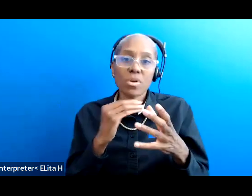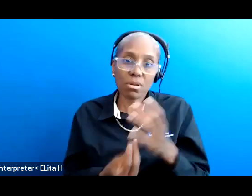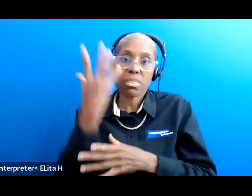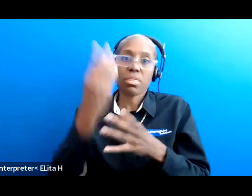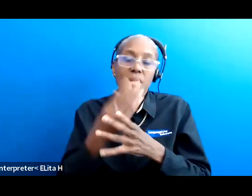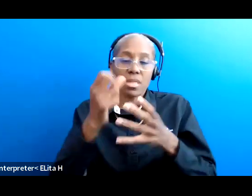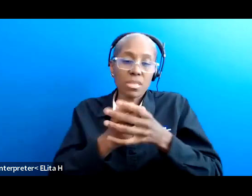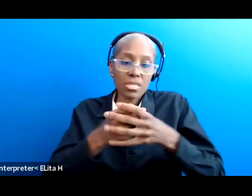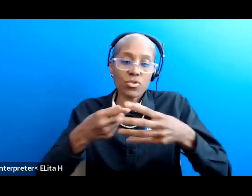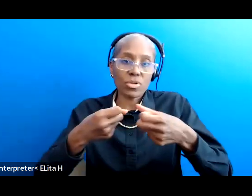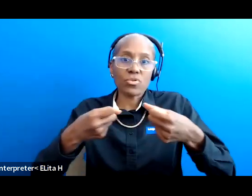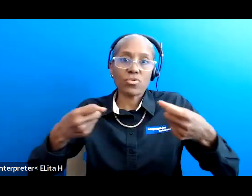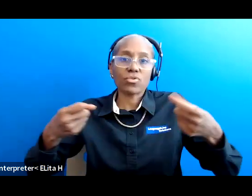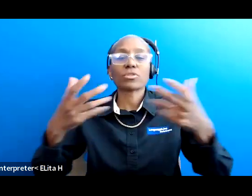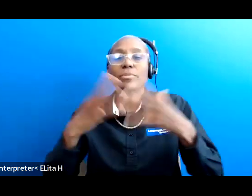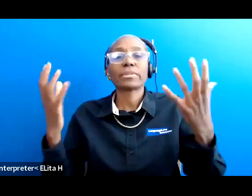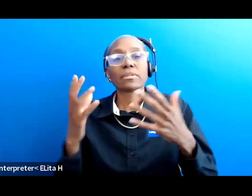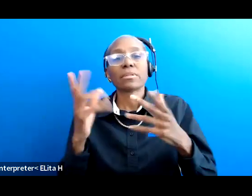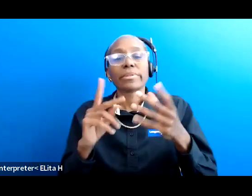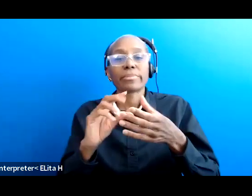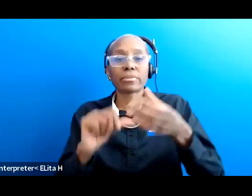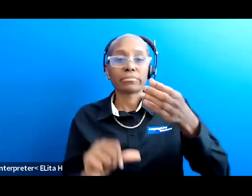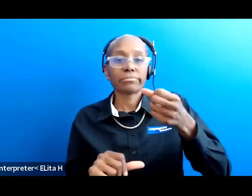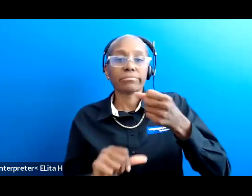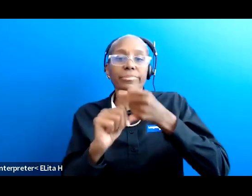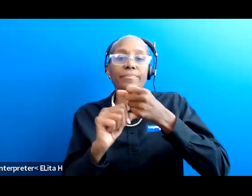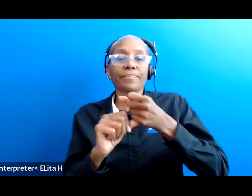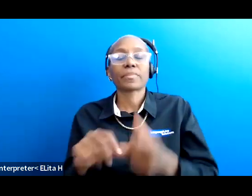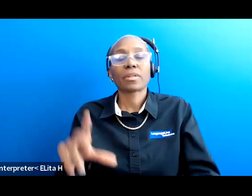So most people will use a suppository, either Dulcolax or